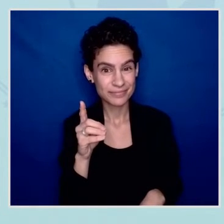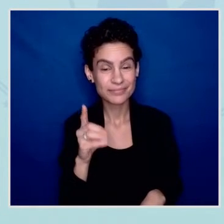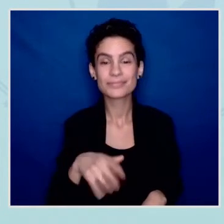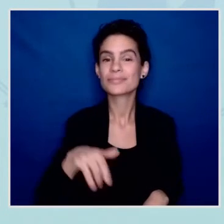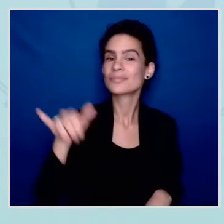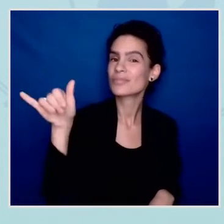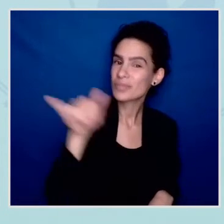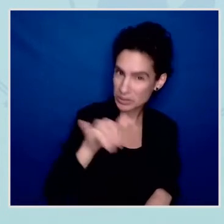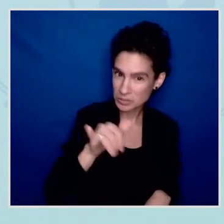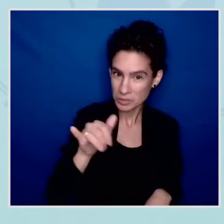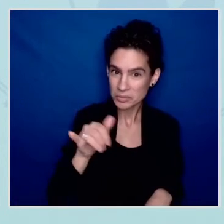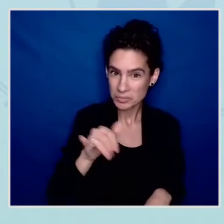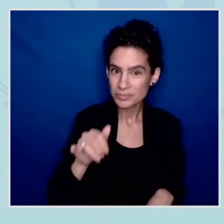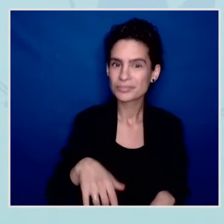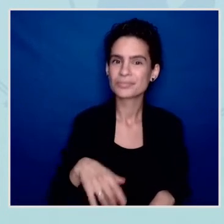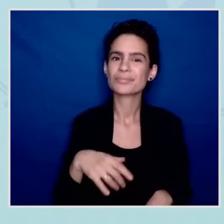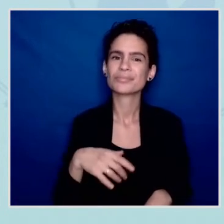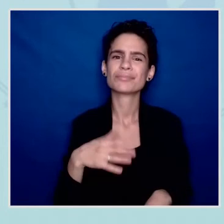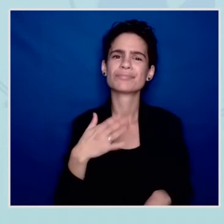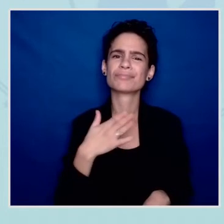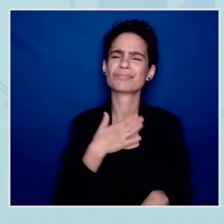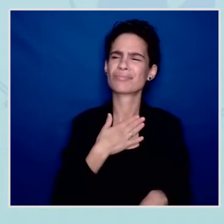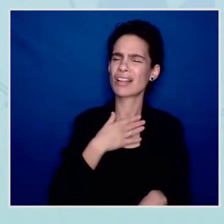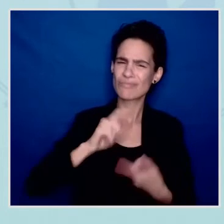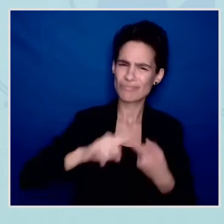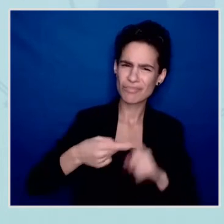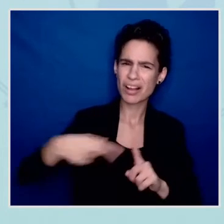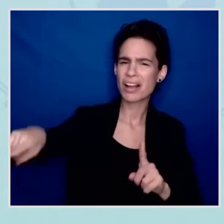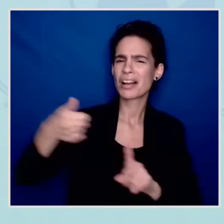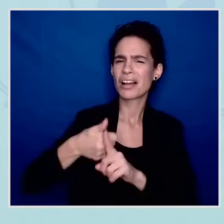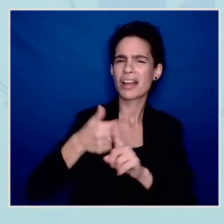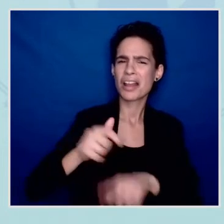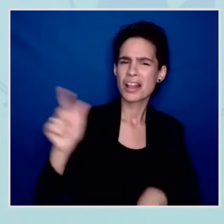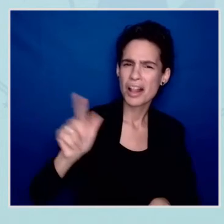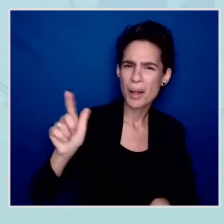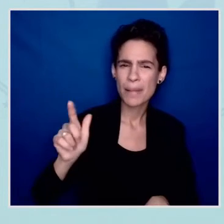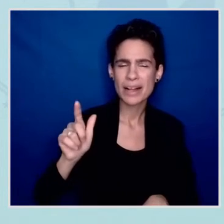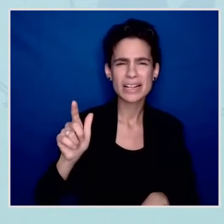DEGREE AND A QUARTER OF THEM ONLY HAD A GED.